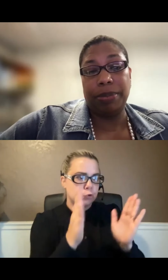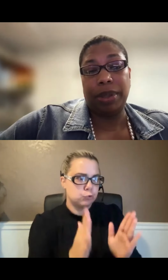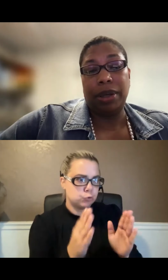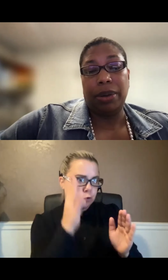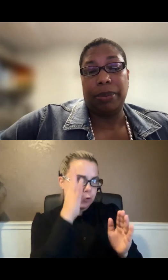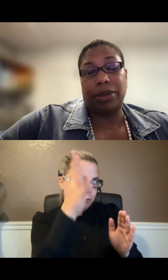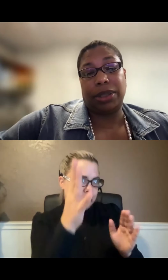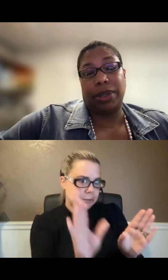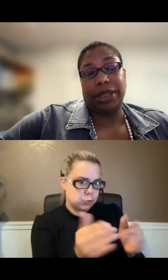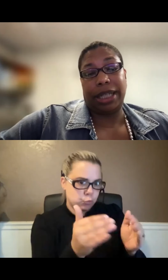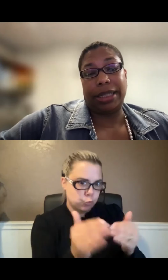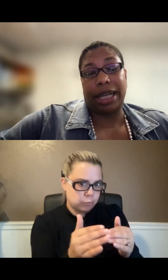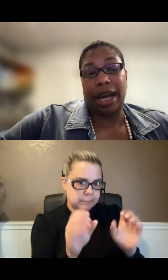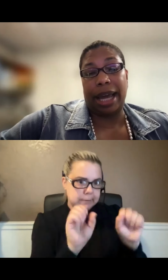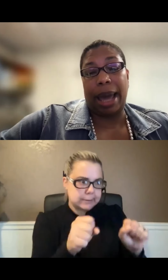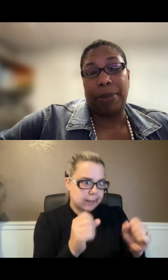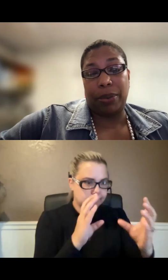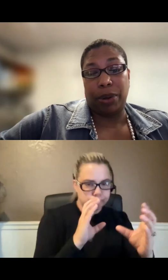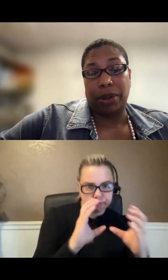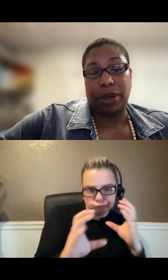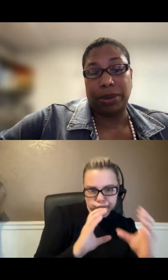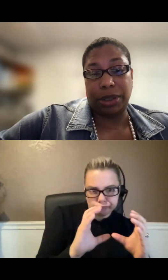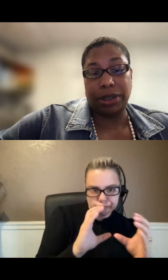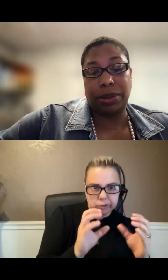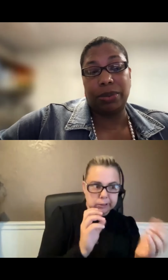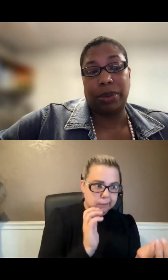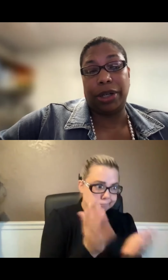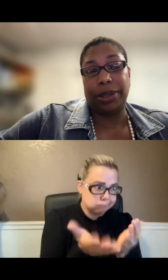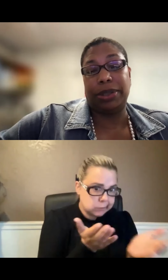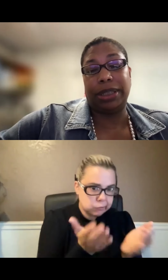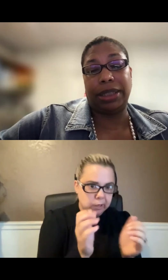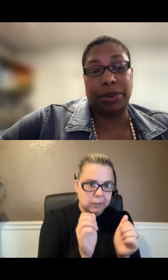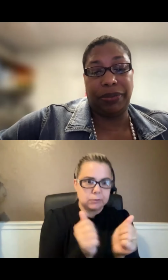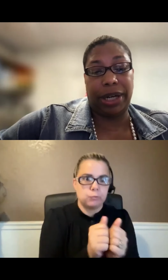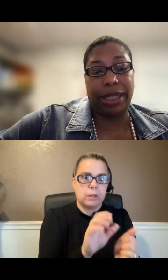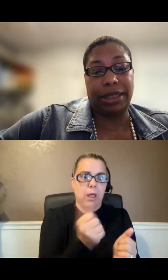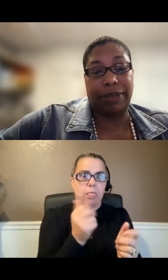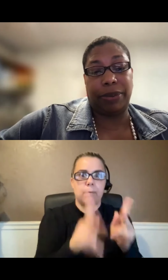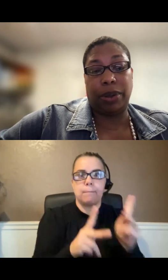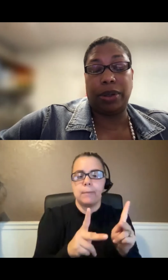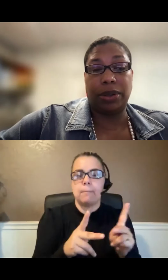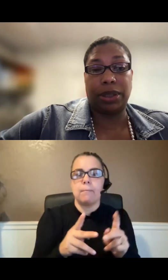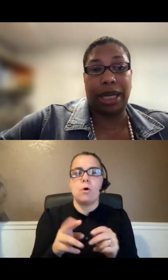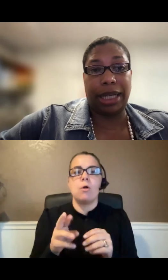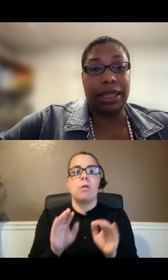We looked at Epic Roller Coasters where user sits through various different roller coaster rides.